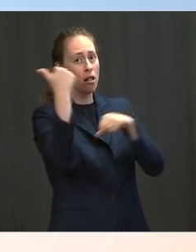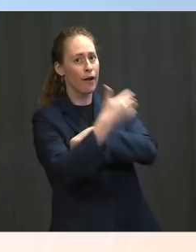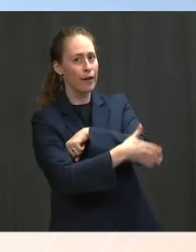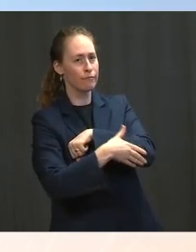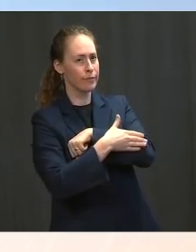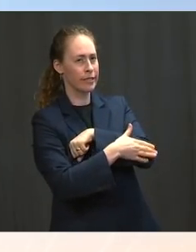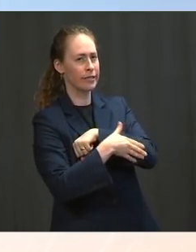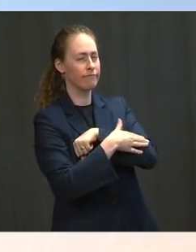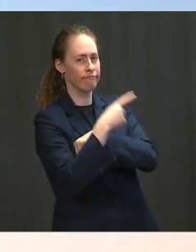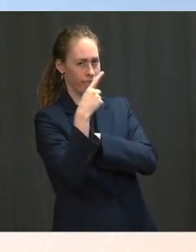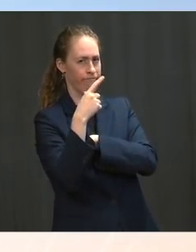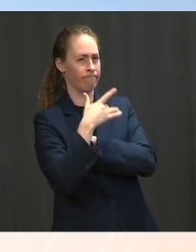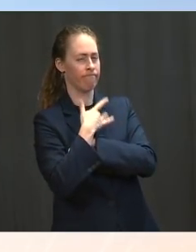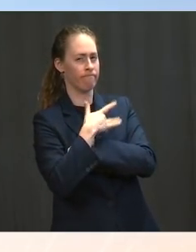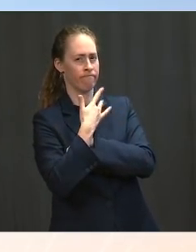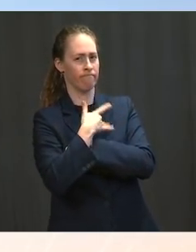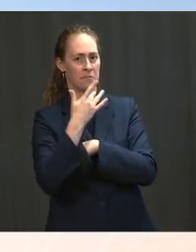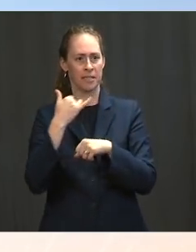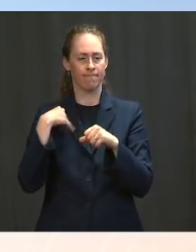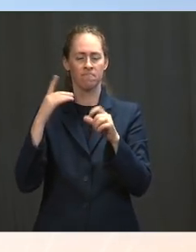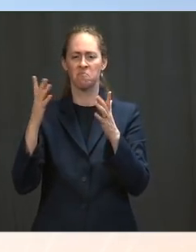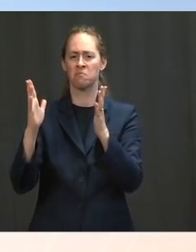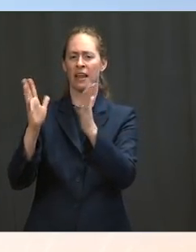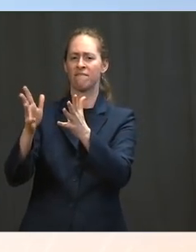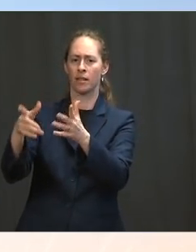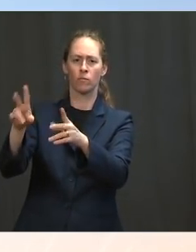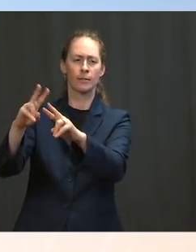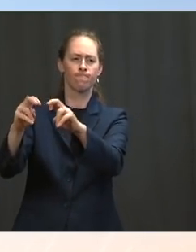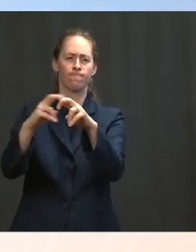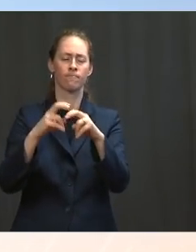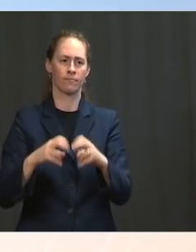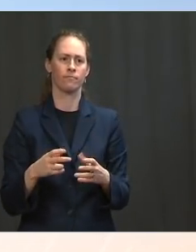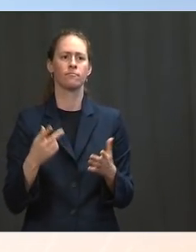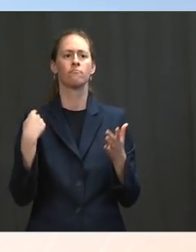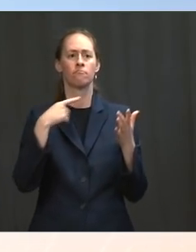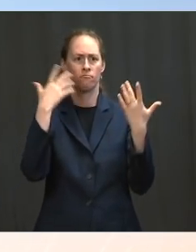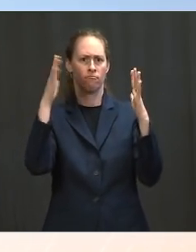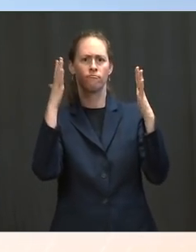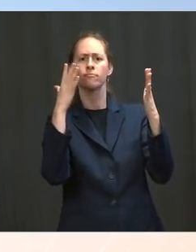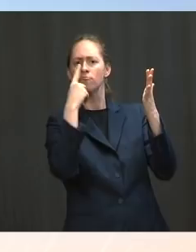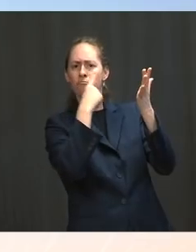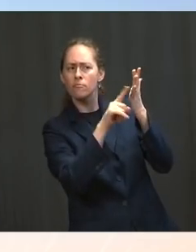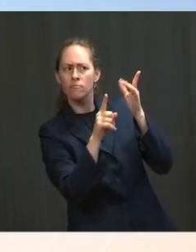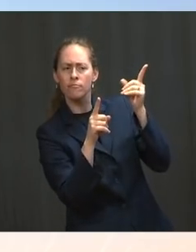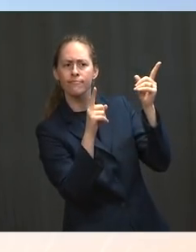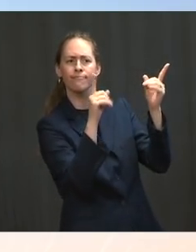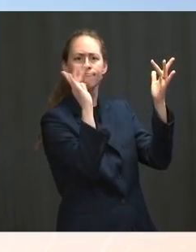But in our conversations -- and we have been in touch directly -- we are continuing to convey that message clearly.